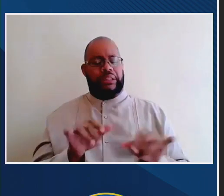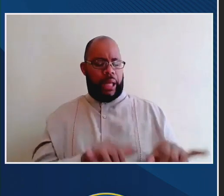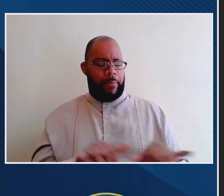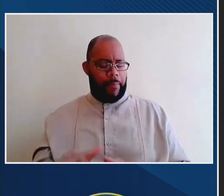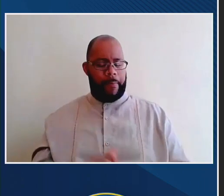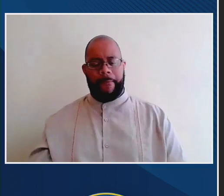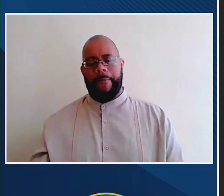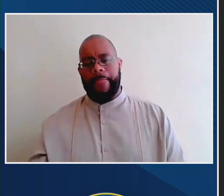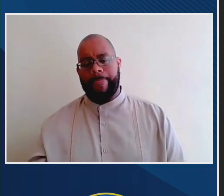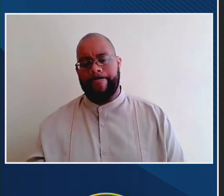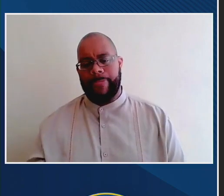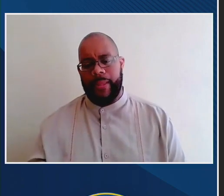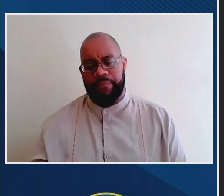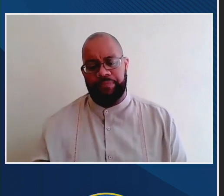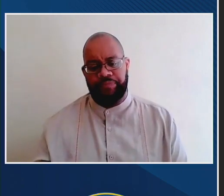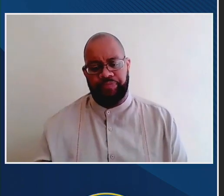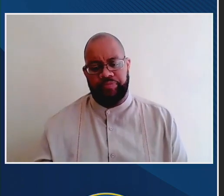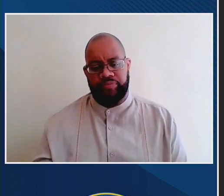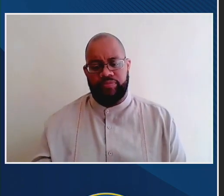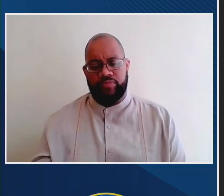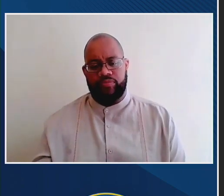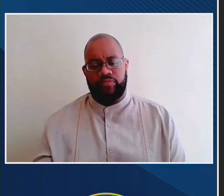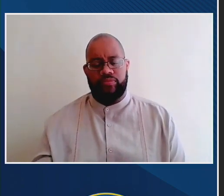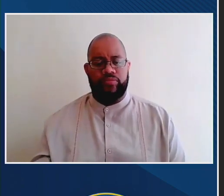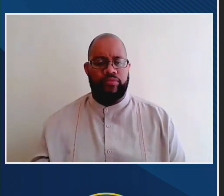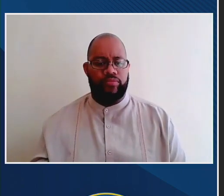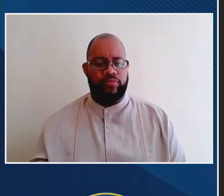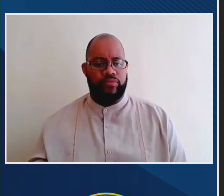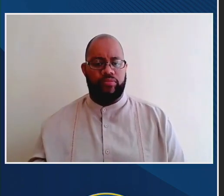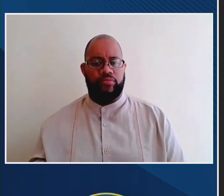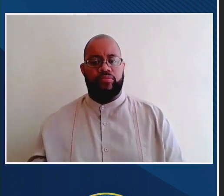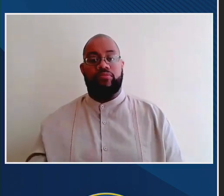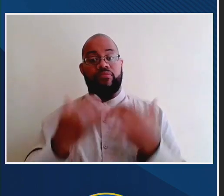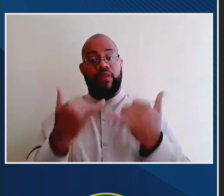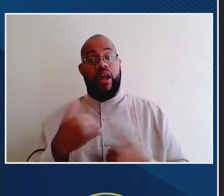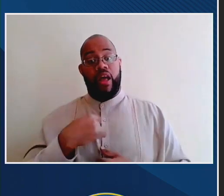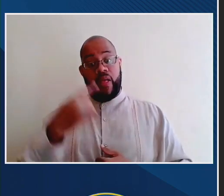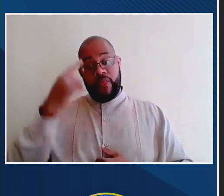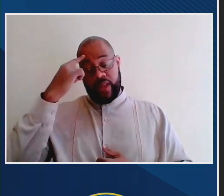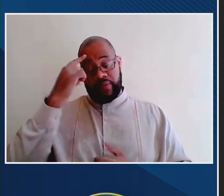And at this point, I think, we need to